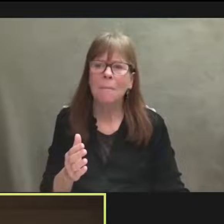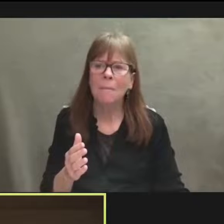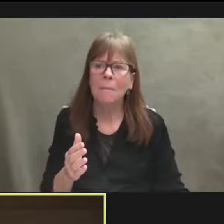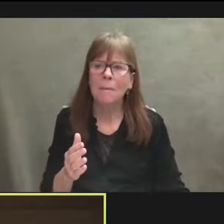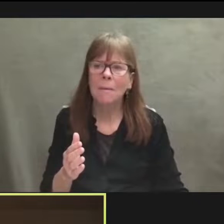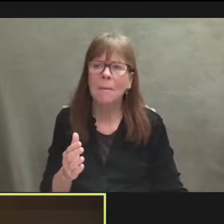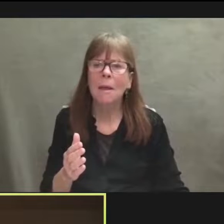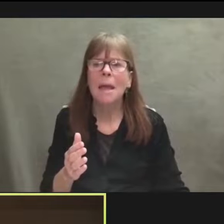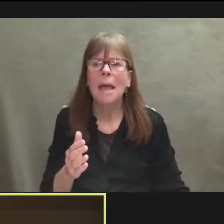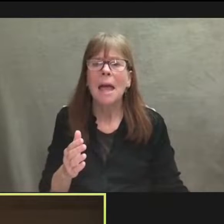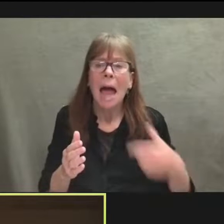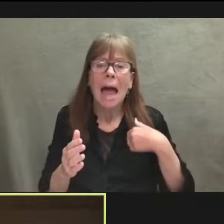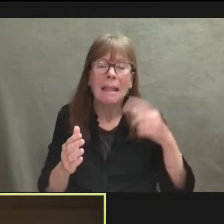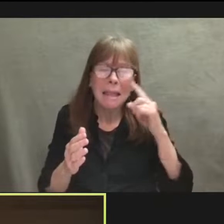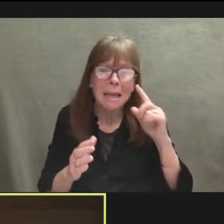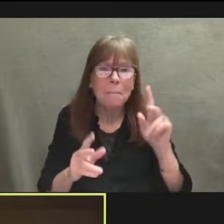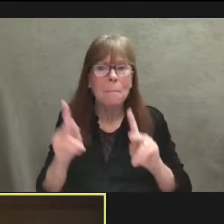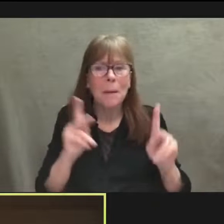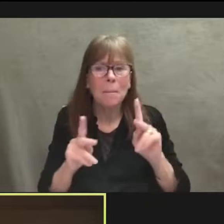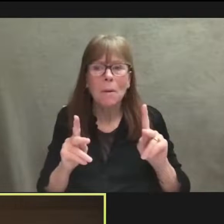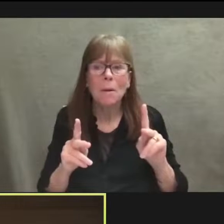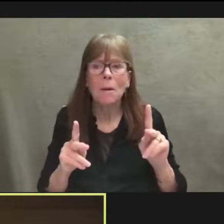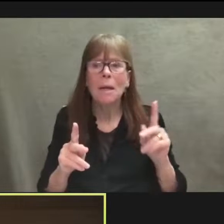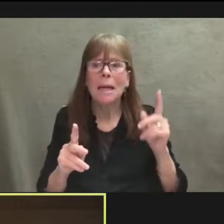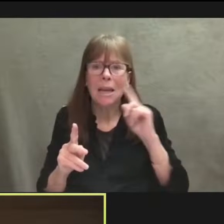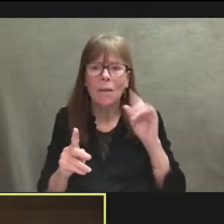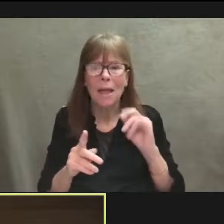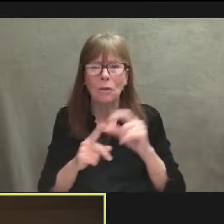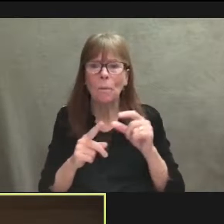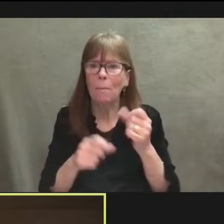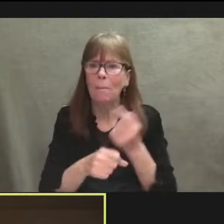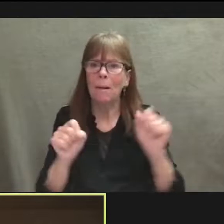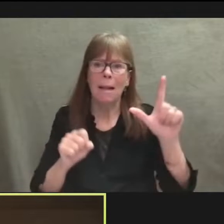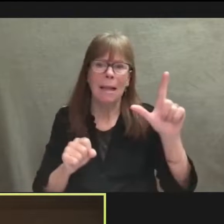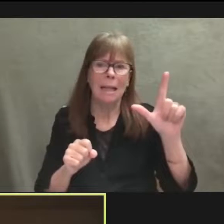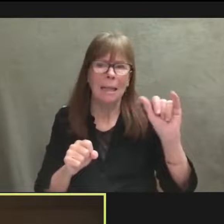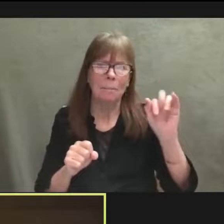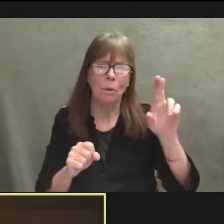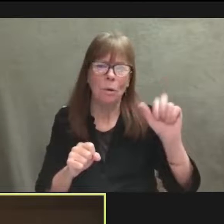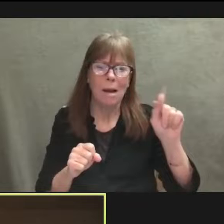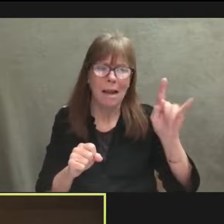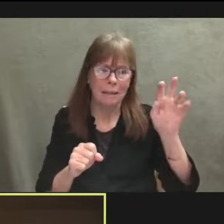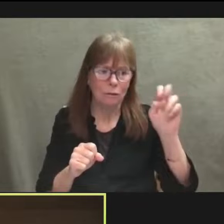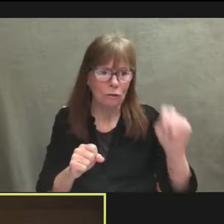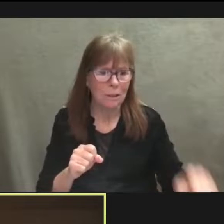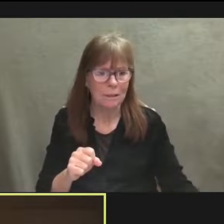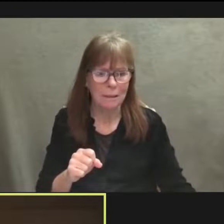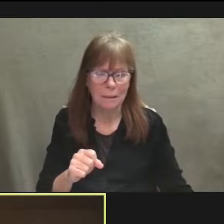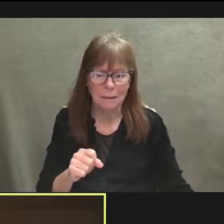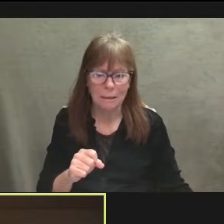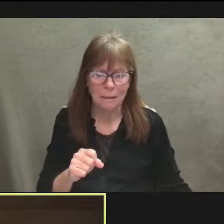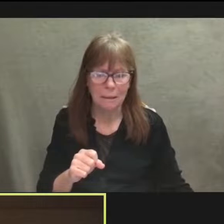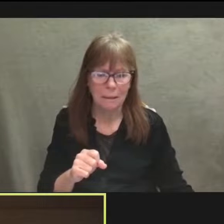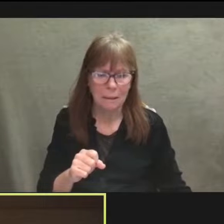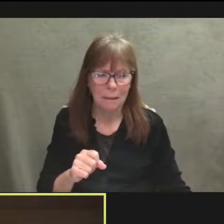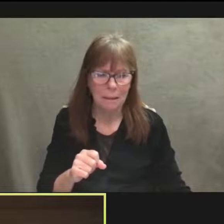the term liberation. I think, you know, many of these movements, are moving in different ways,